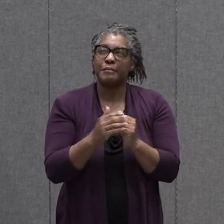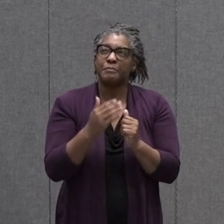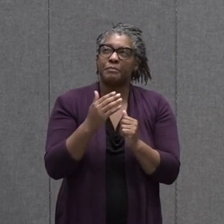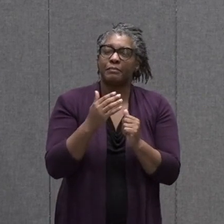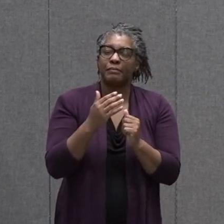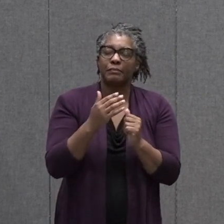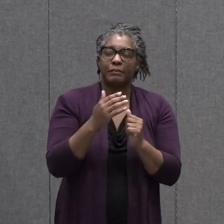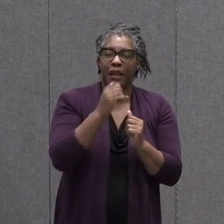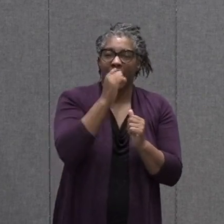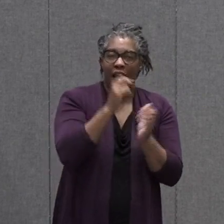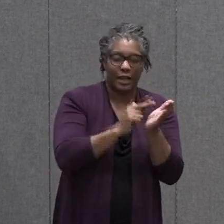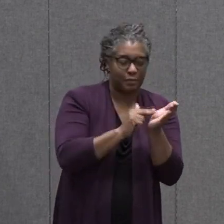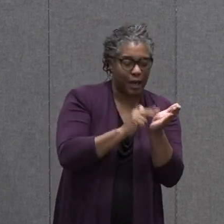So let's think for a minute.